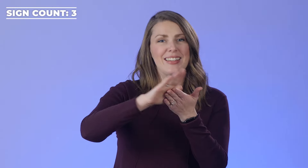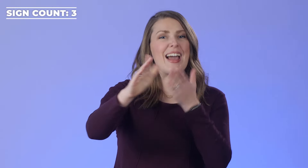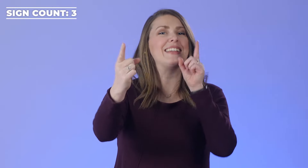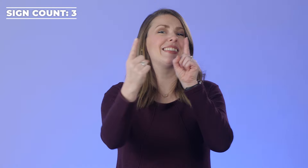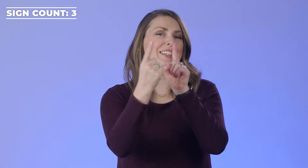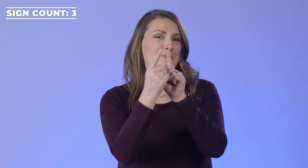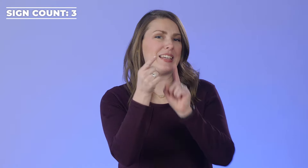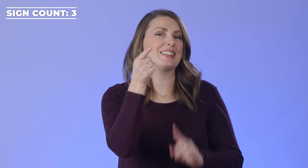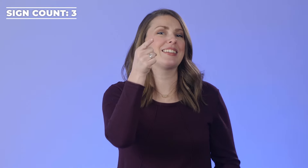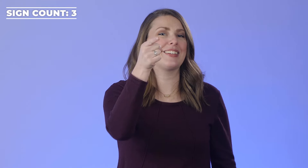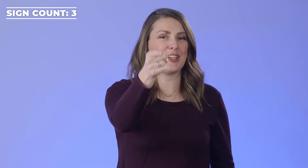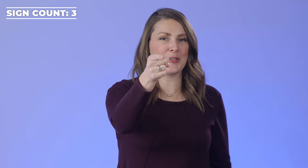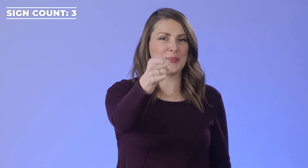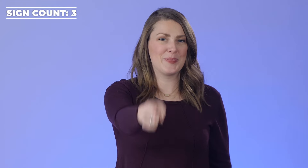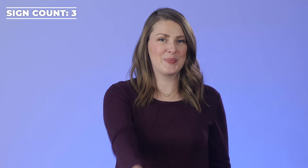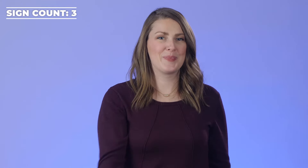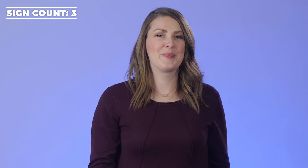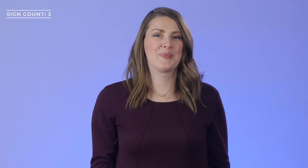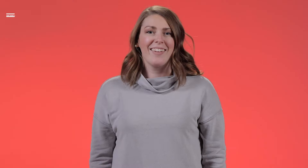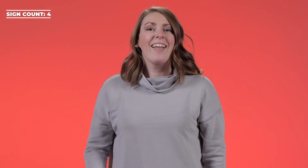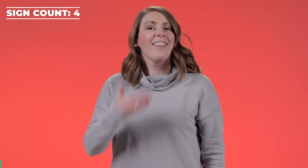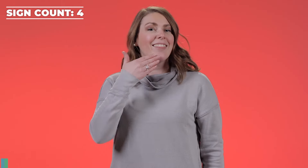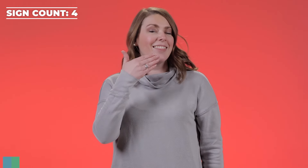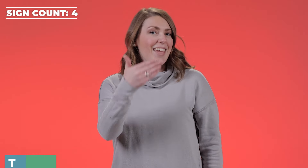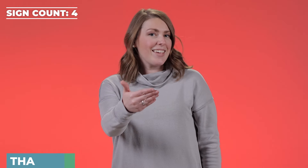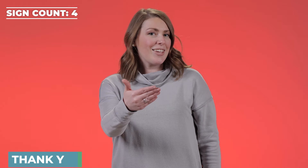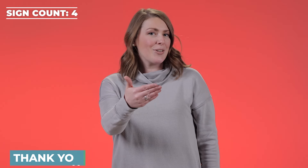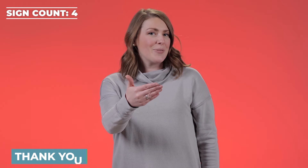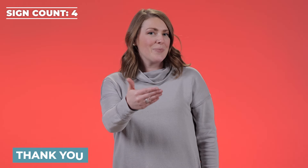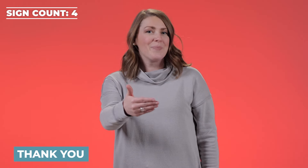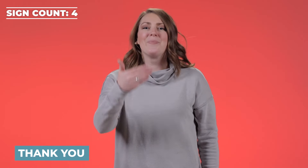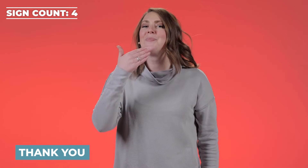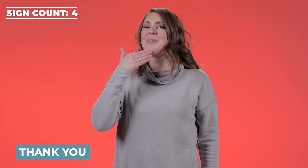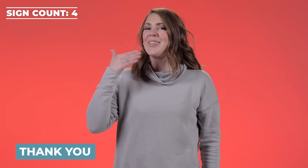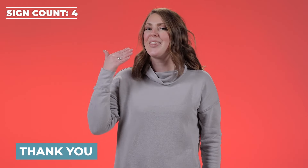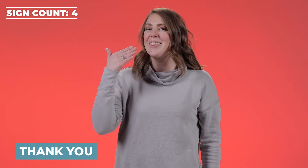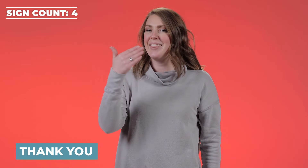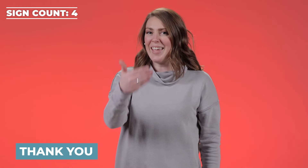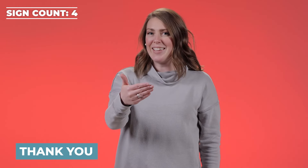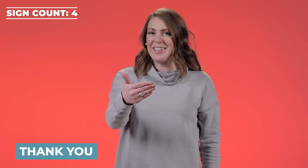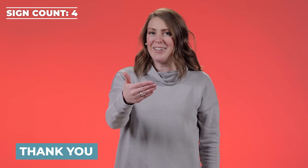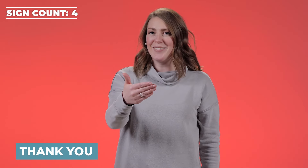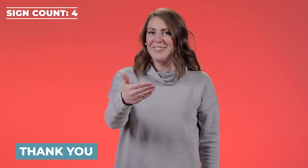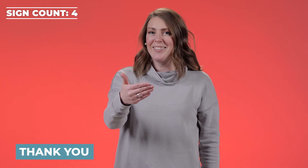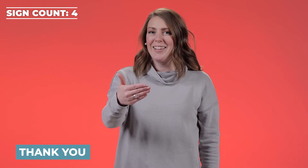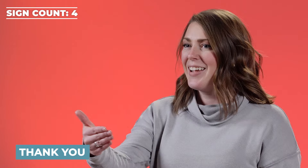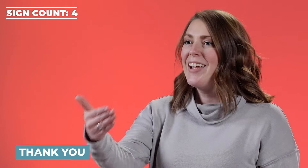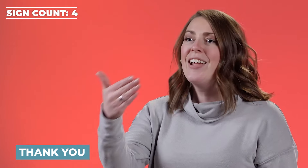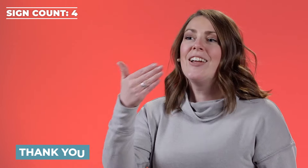Nice to meet you. Thank you.